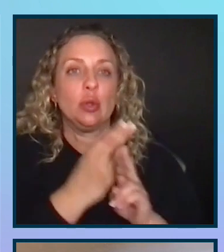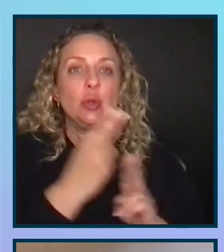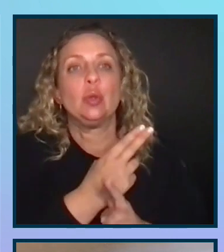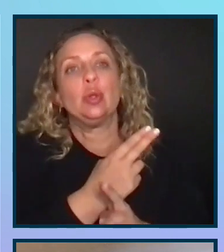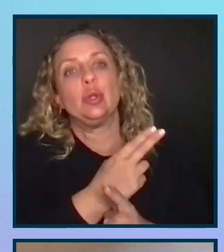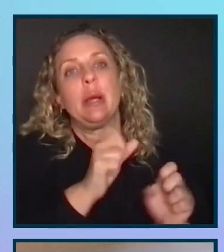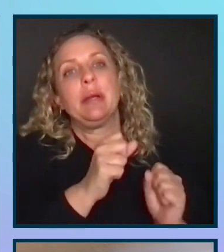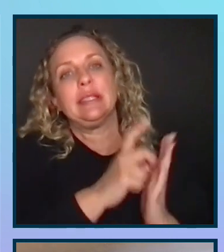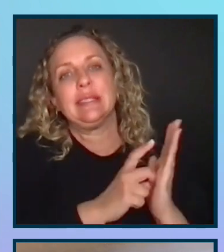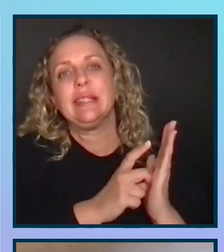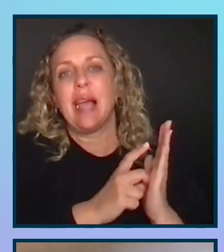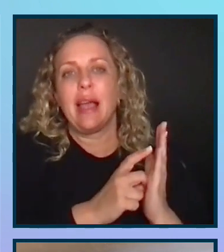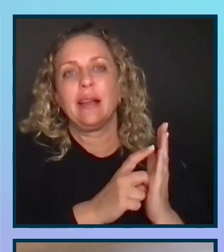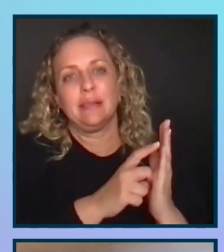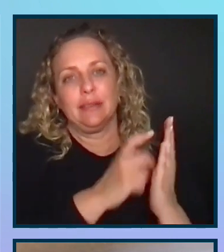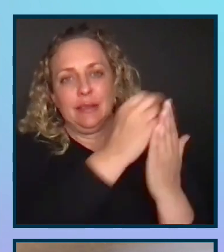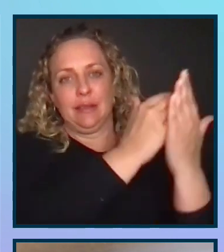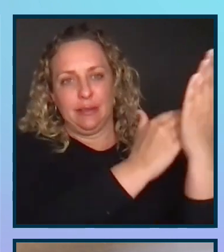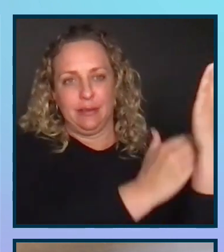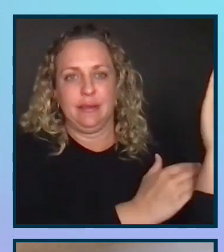each student designed an app prototype